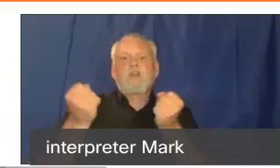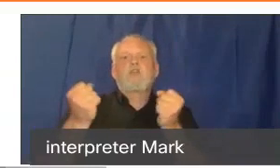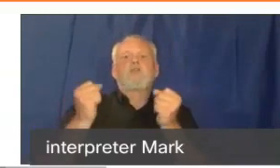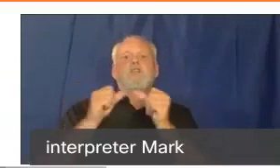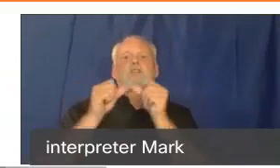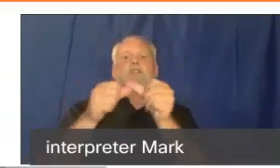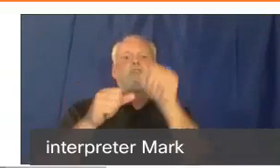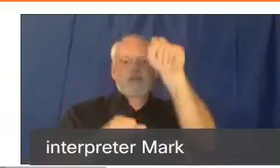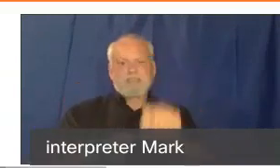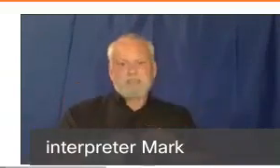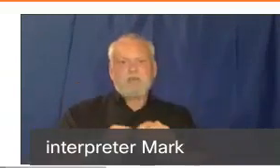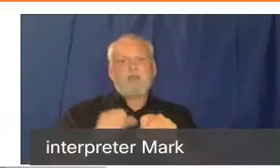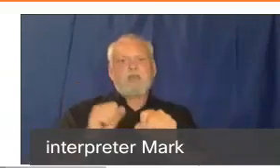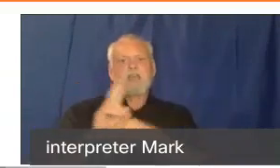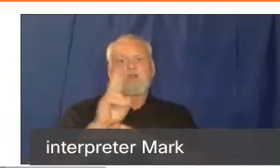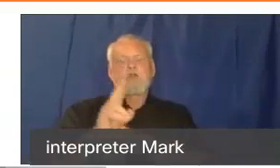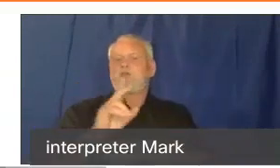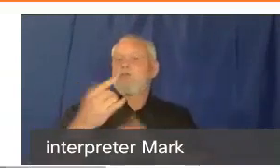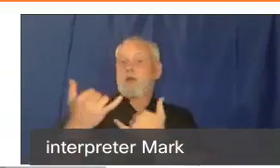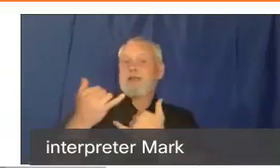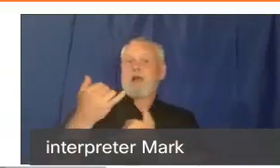Granted, it it is 1 lane, just north of the center section.